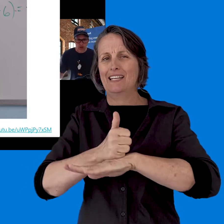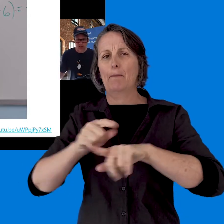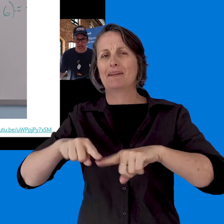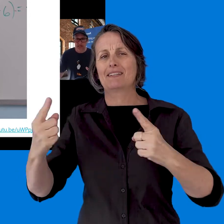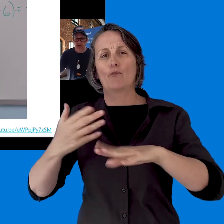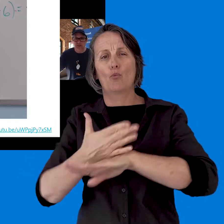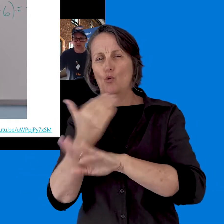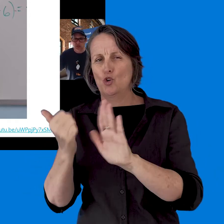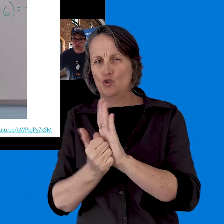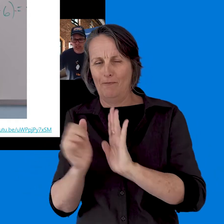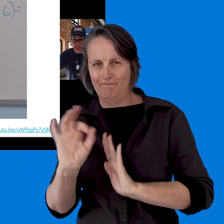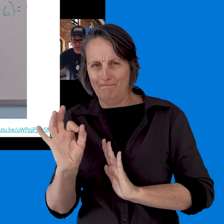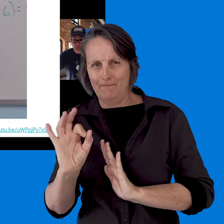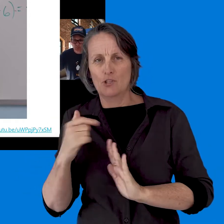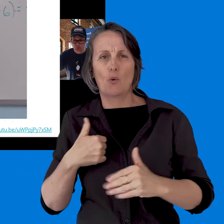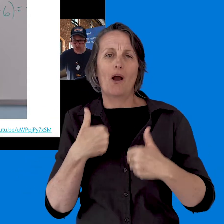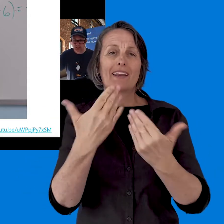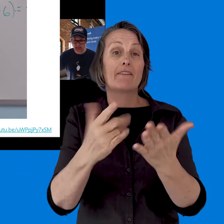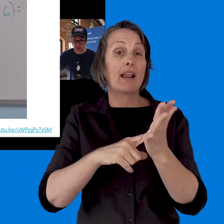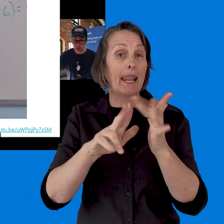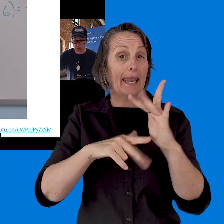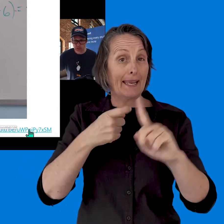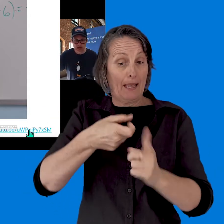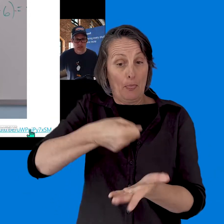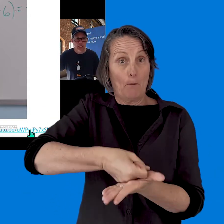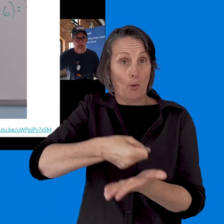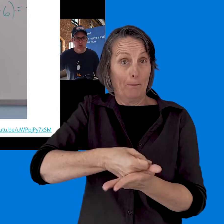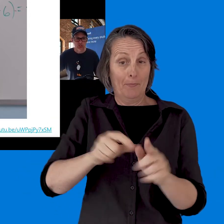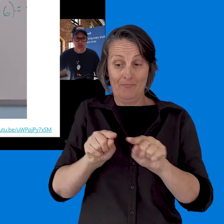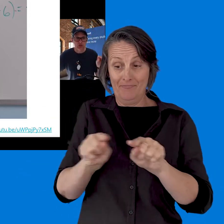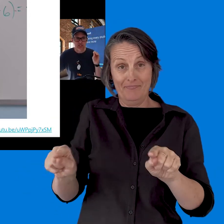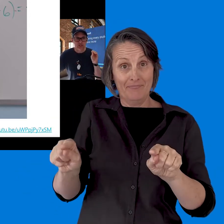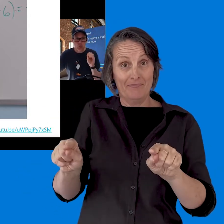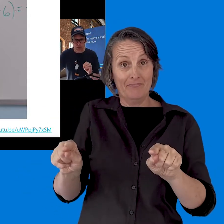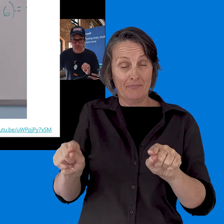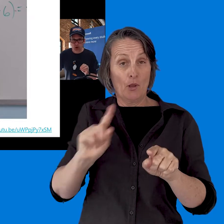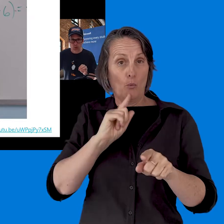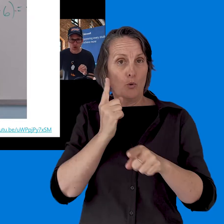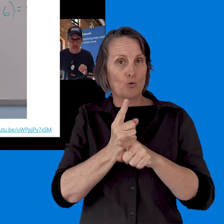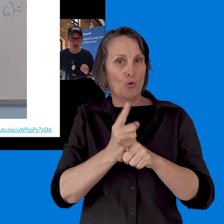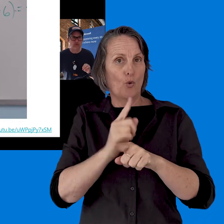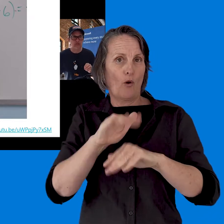What I've done is I've given you a link which is down the bottom here, which goes into one of my workshops.